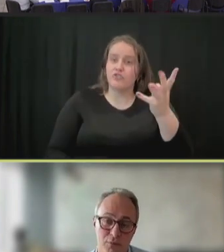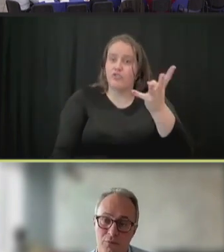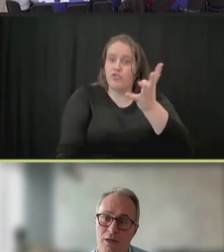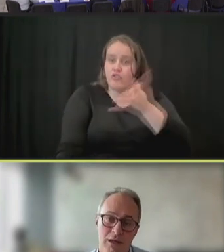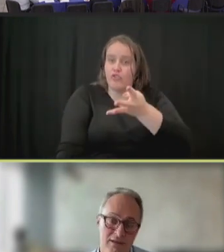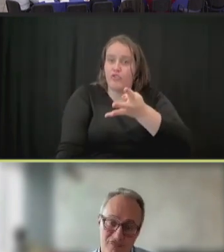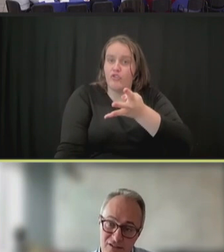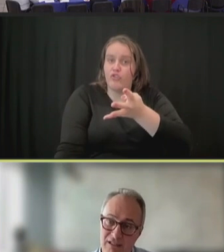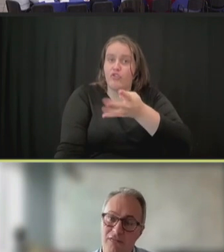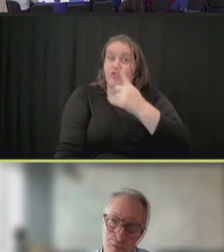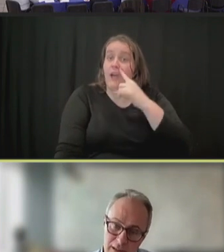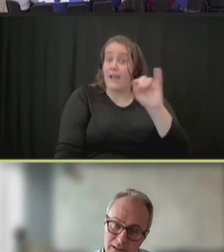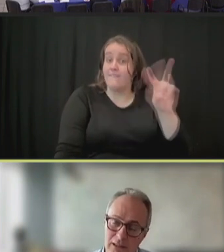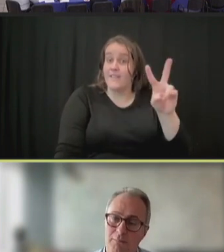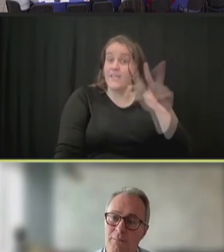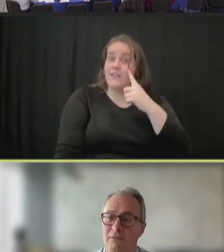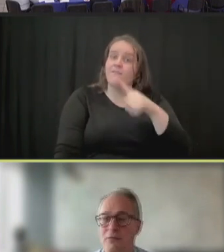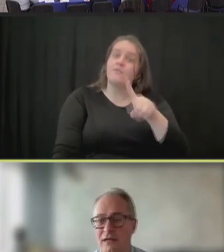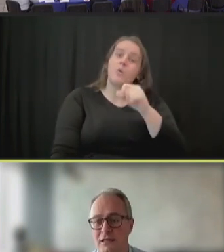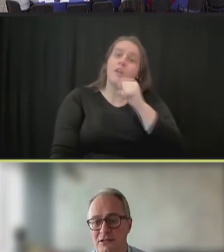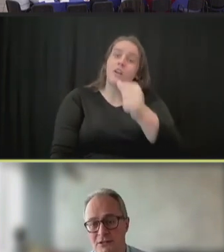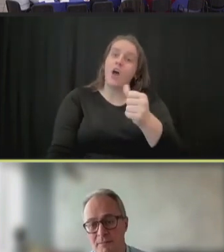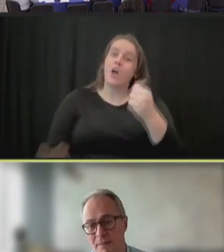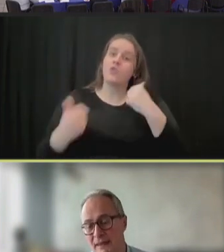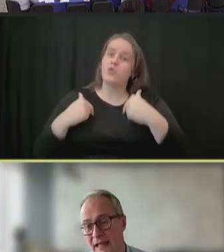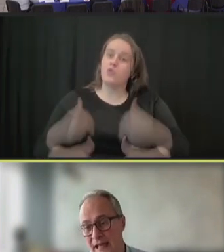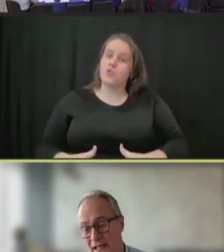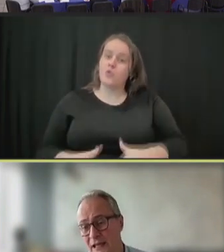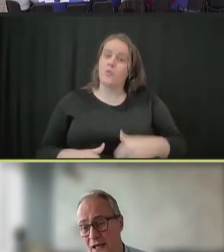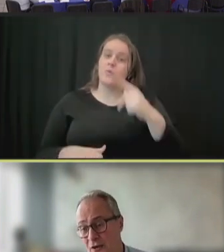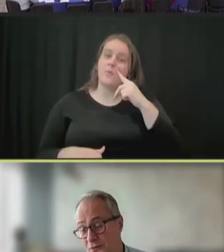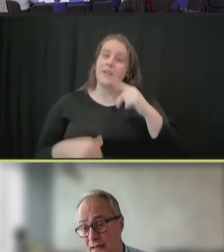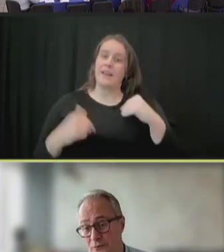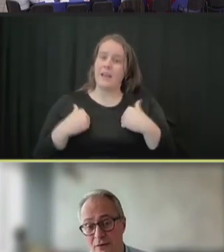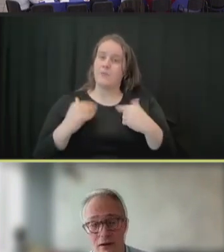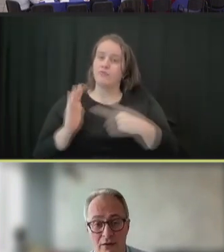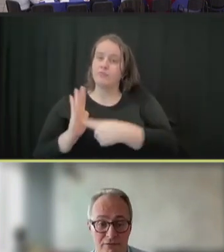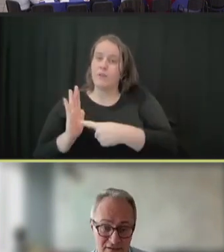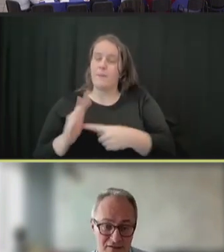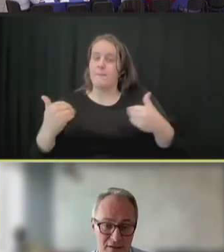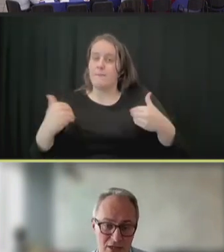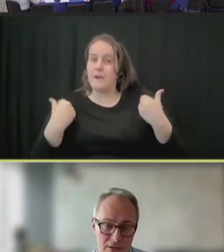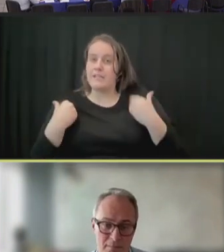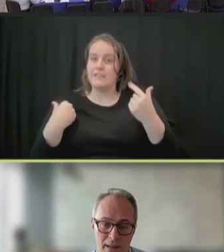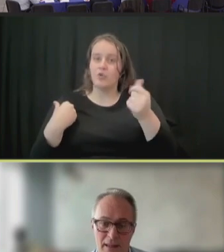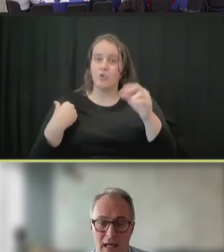provides significantly a better protection than any other route of vaccination. And